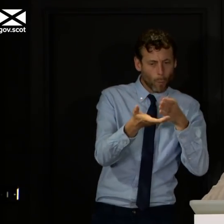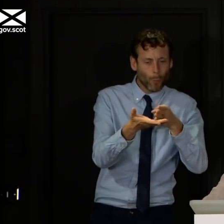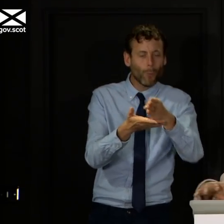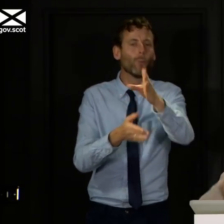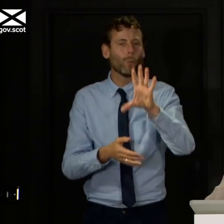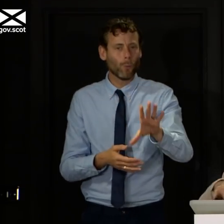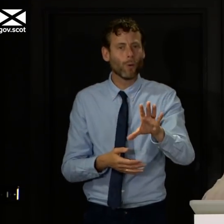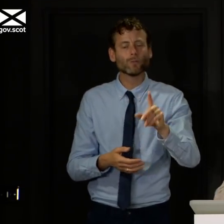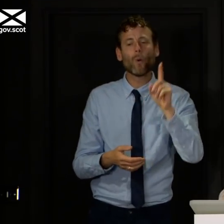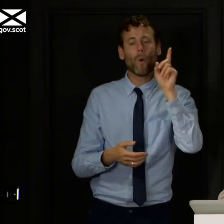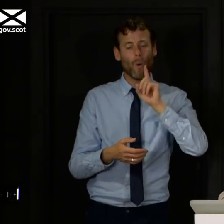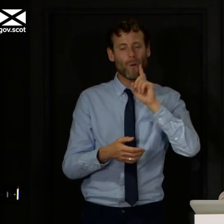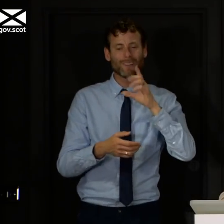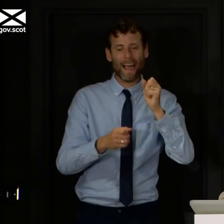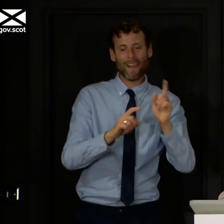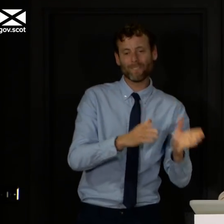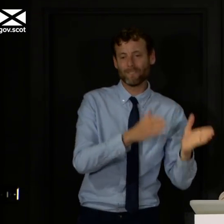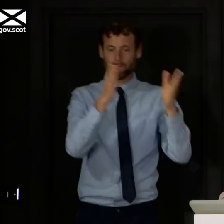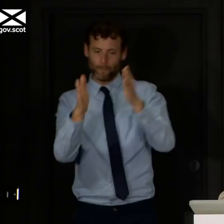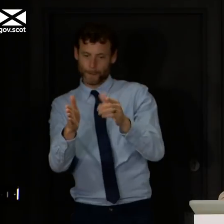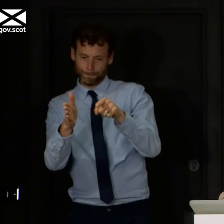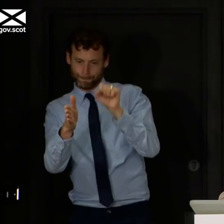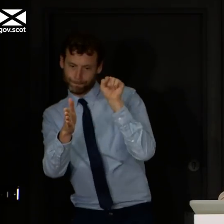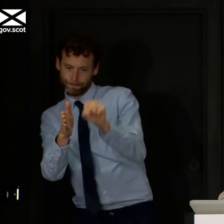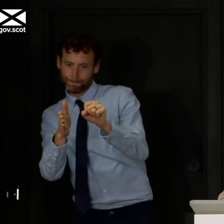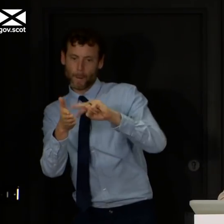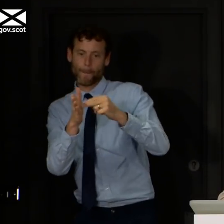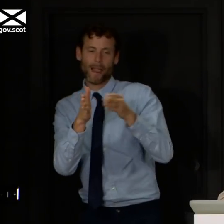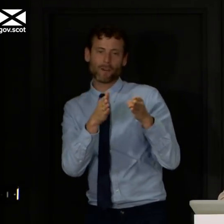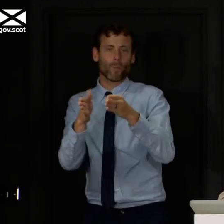that lie under the headlines of the route map. That is what makes some of these decisions